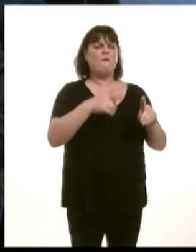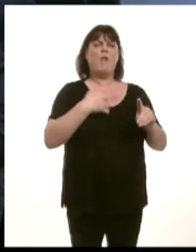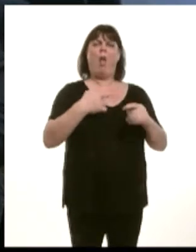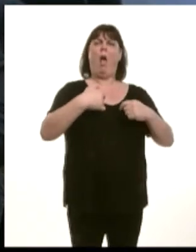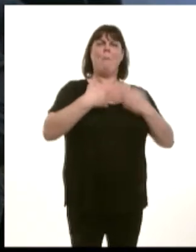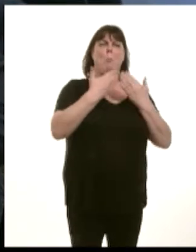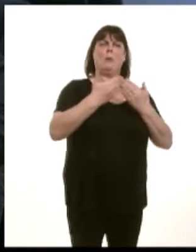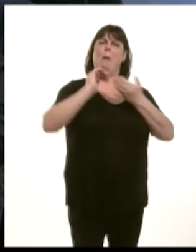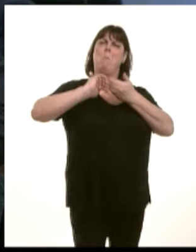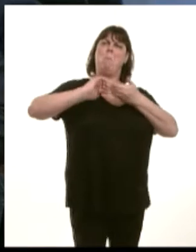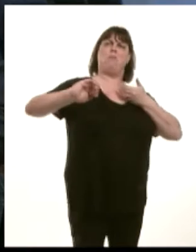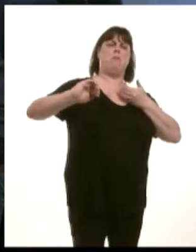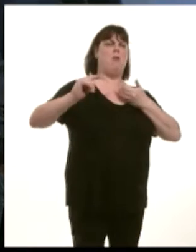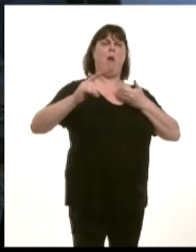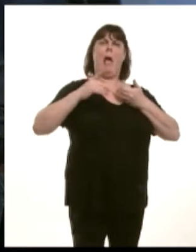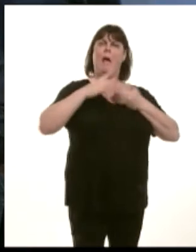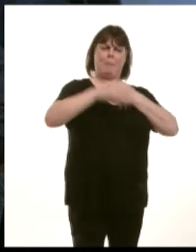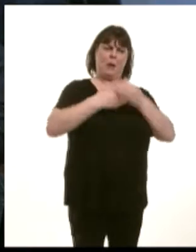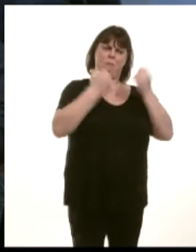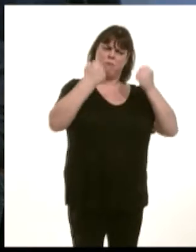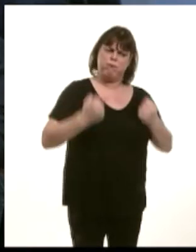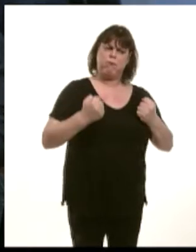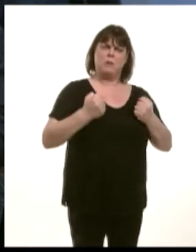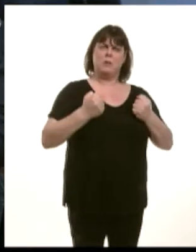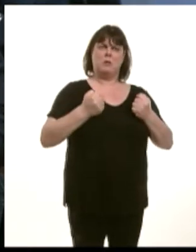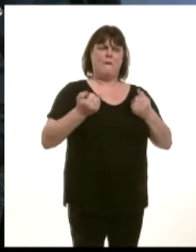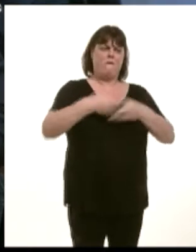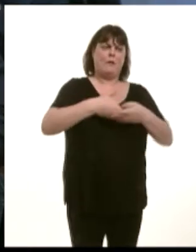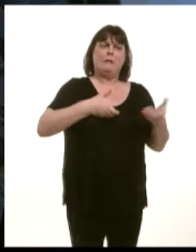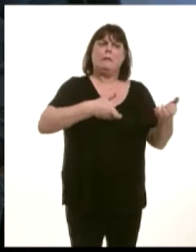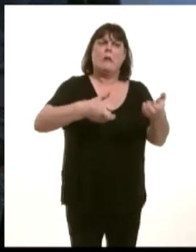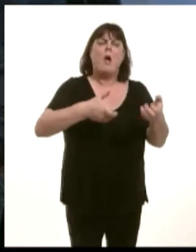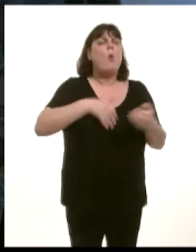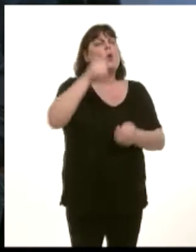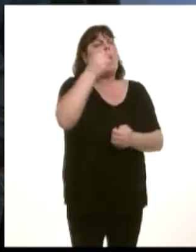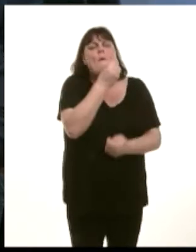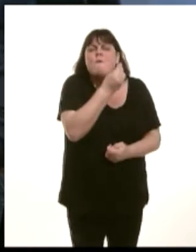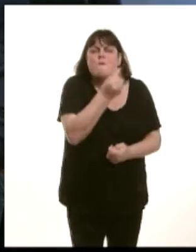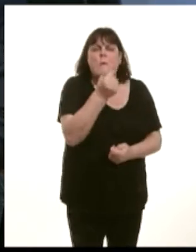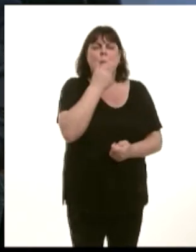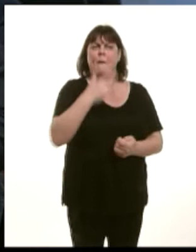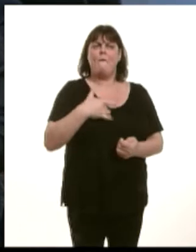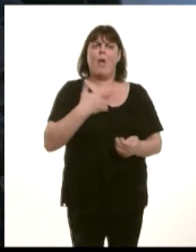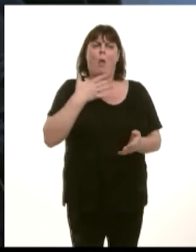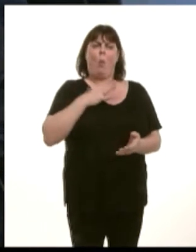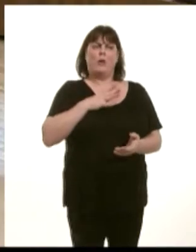and seduced by this radical agenda that some—a very small minority—feel that they want to subscribe to?